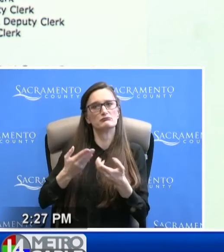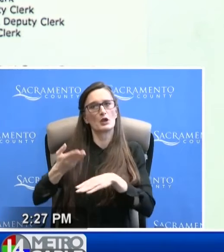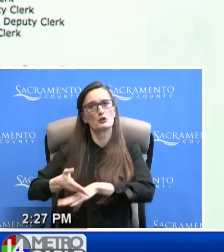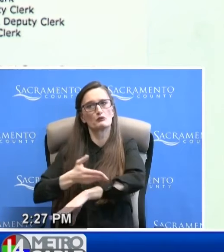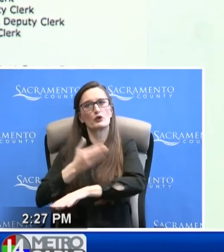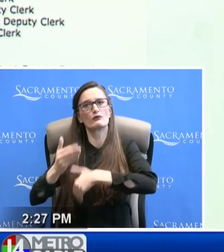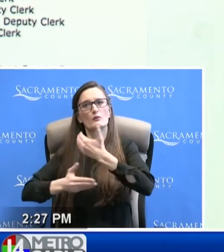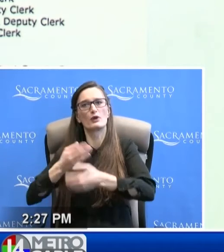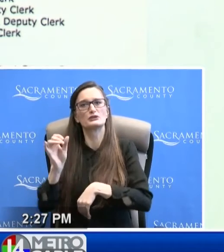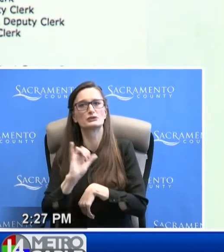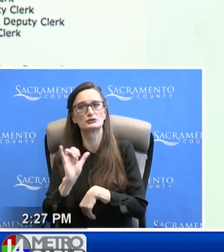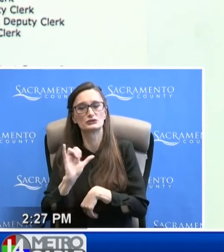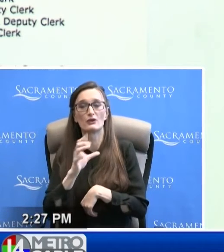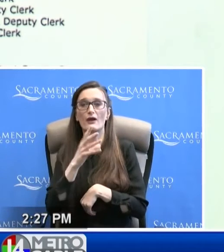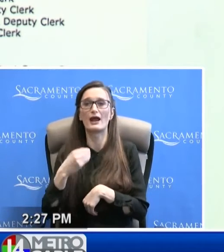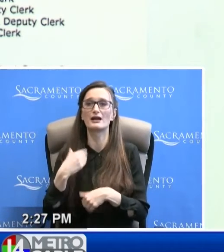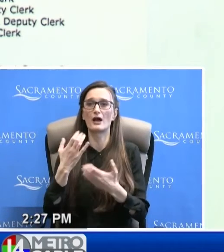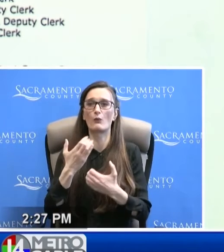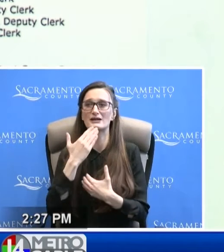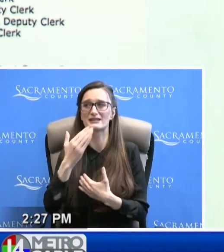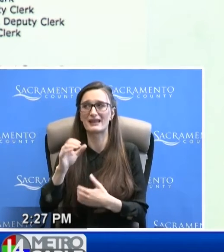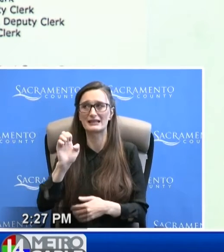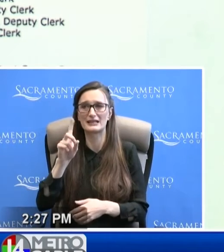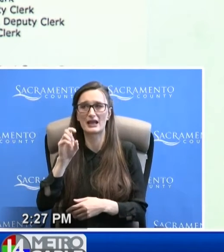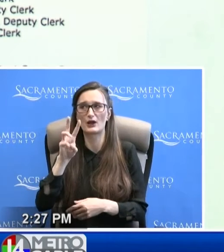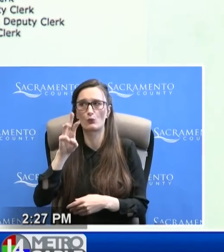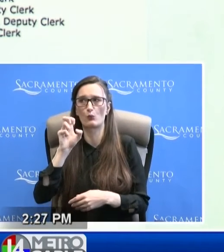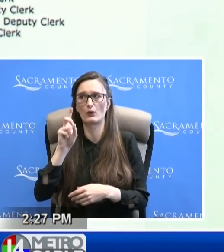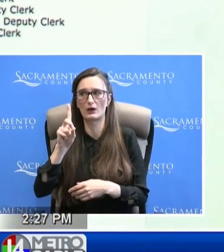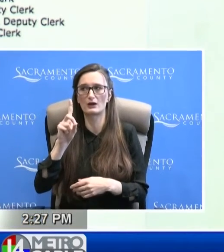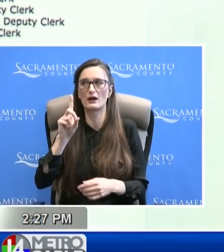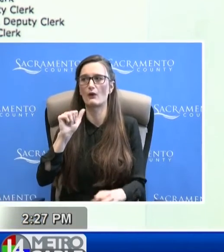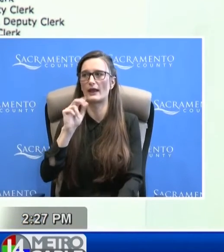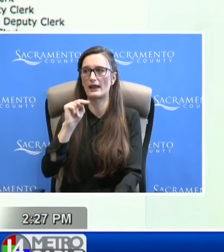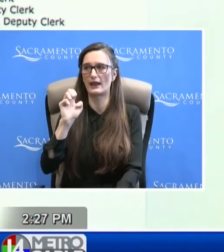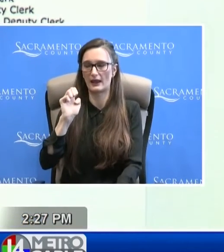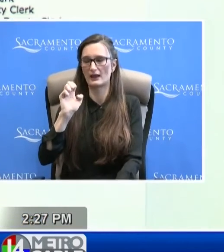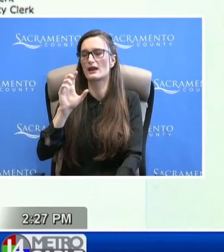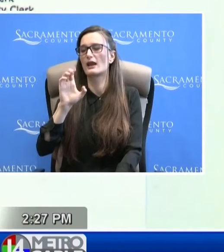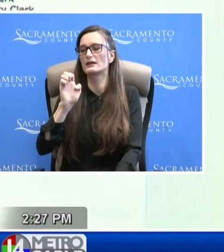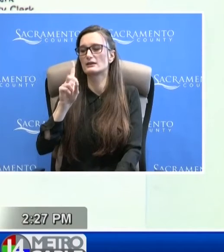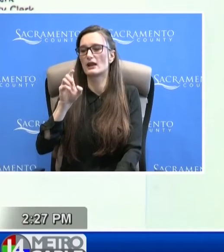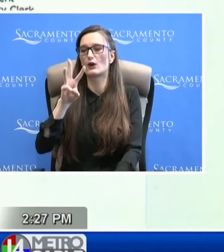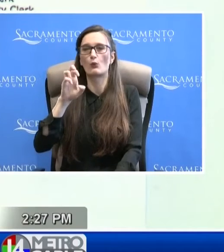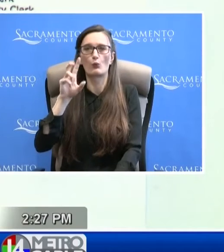for giving me this opportunity to lead. It really has been a privilege. And to David, for your partnership in this work,